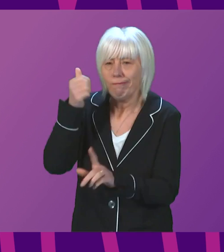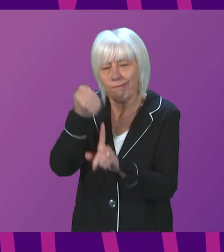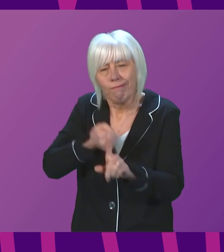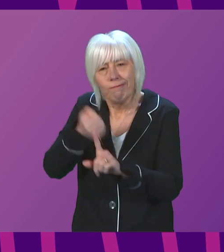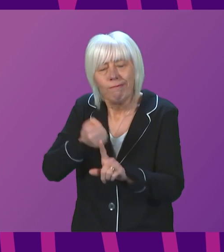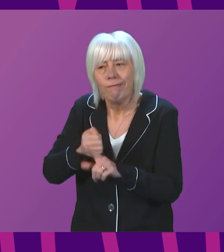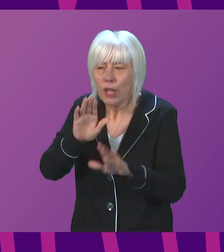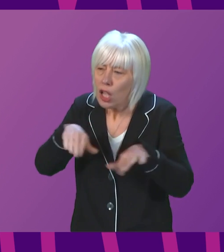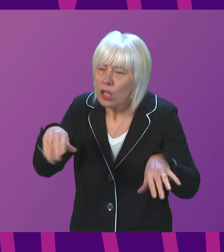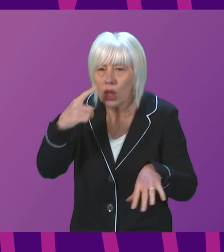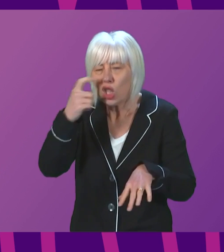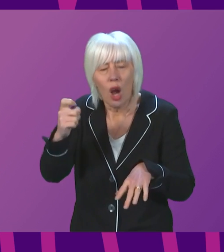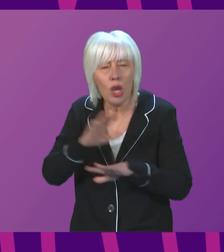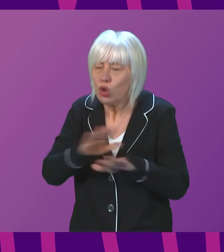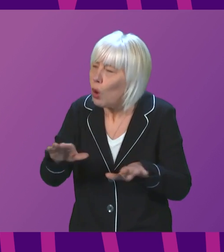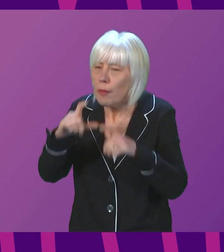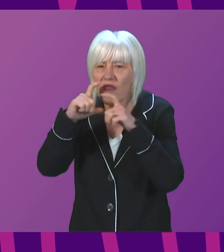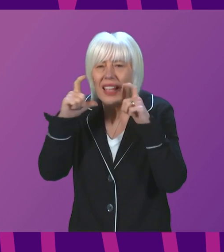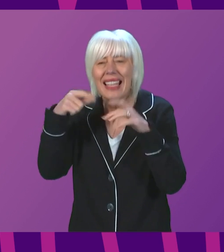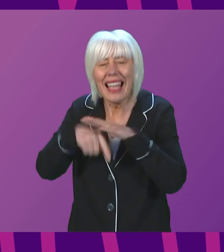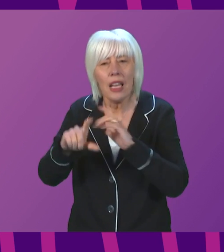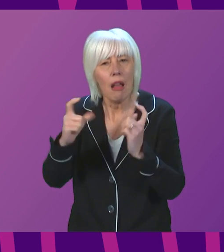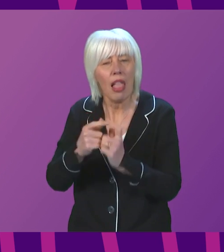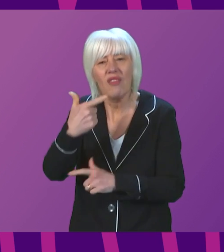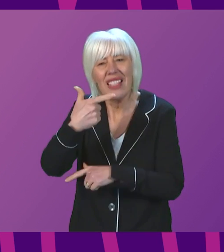face coverings in classrooms for seven hours a day.